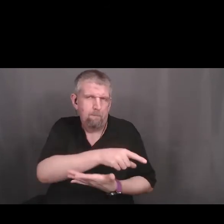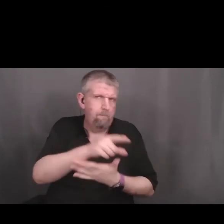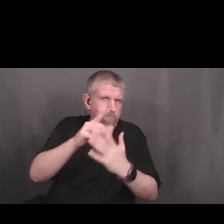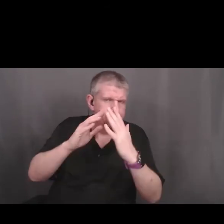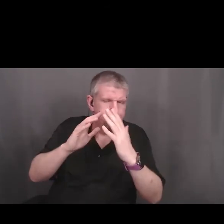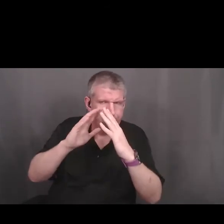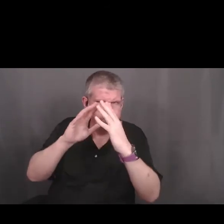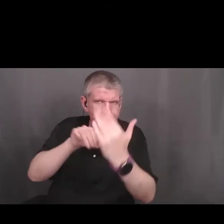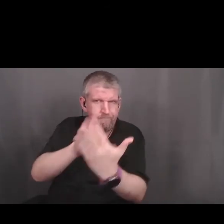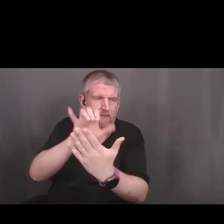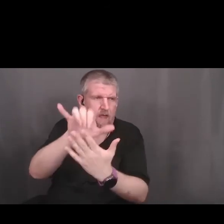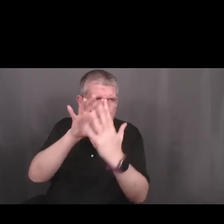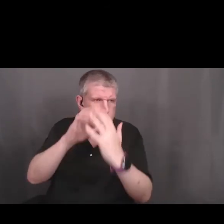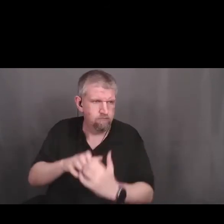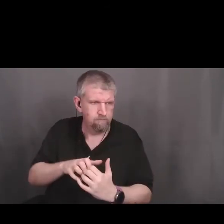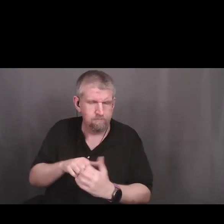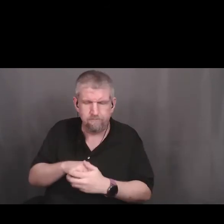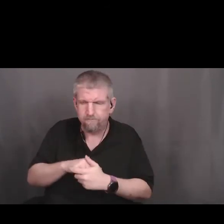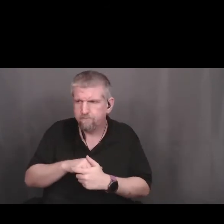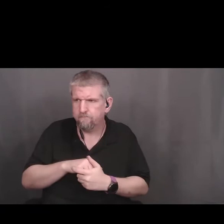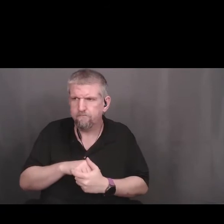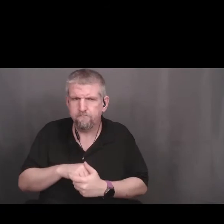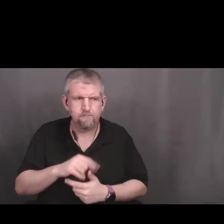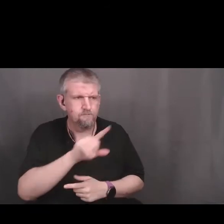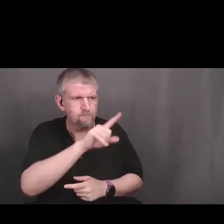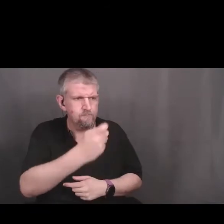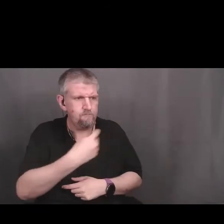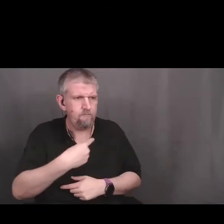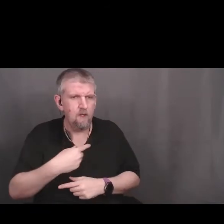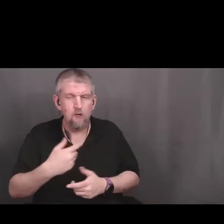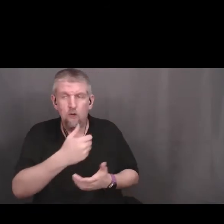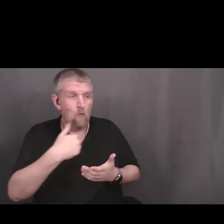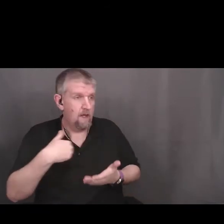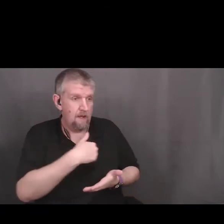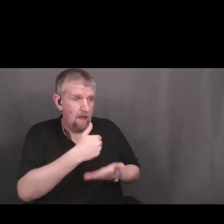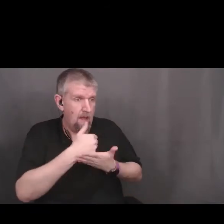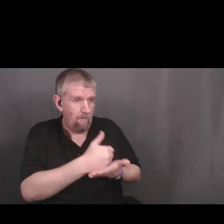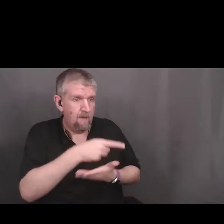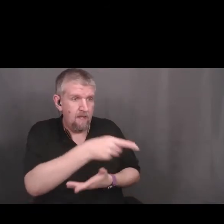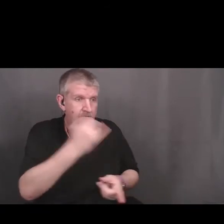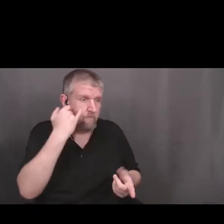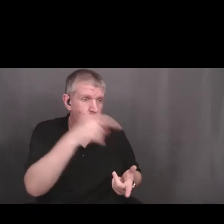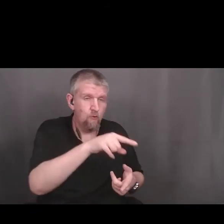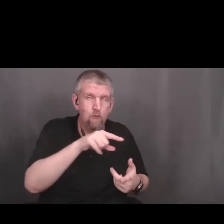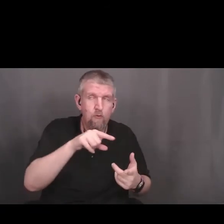So, a common question we have is if we address overpayments, so an overpayment is somebody who has gotten a letter